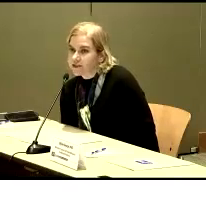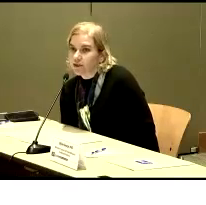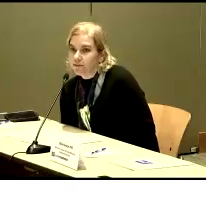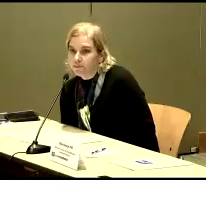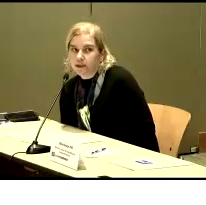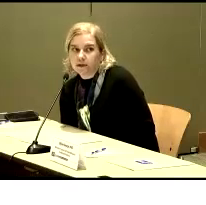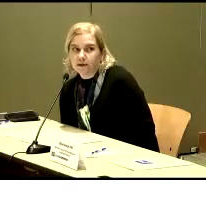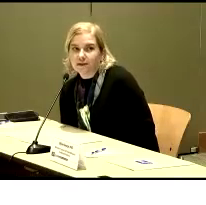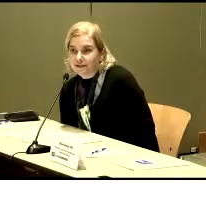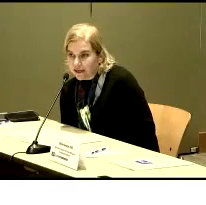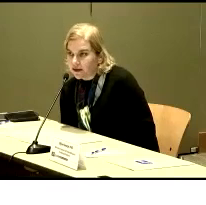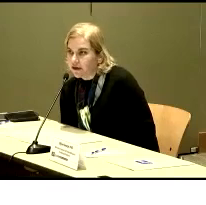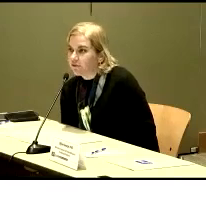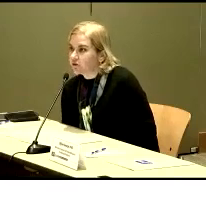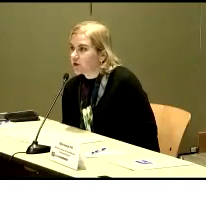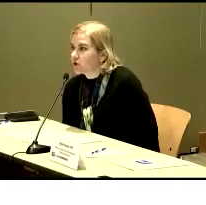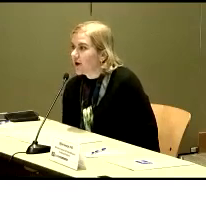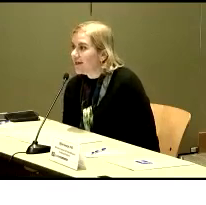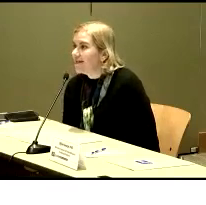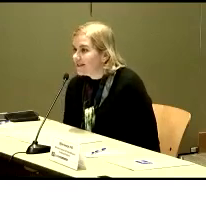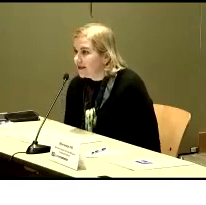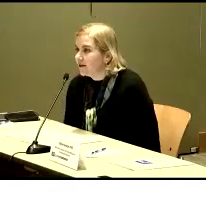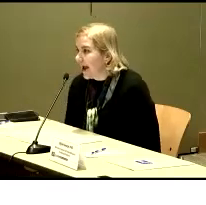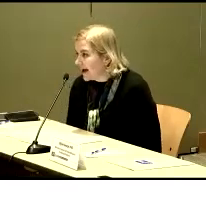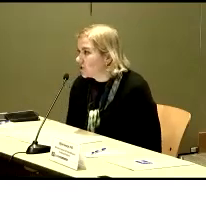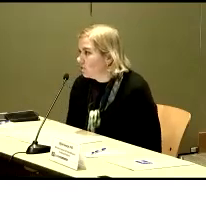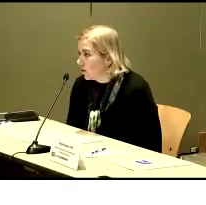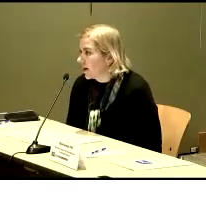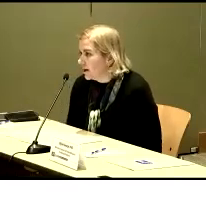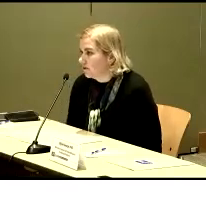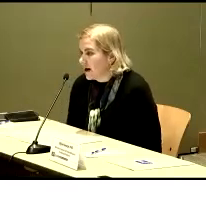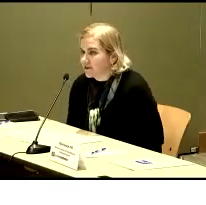is to really build the data infrastructure and then the Data to Action work on the ground.